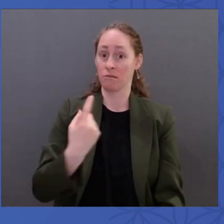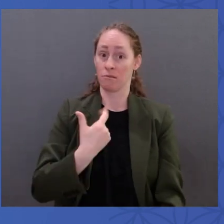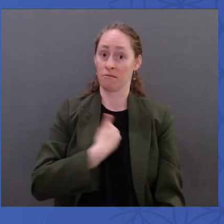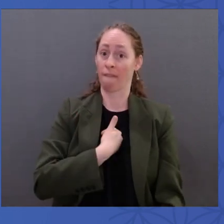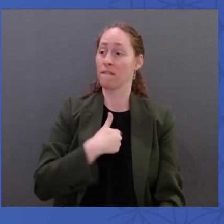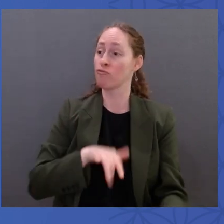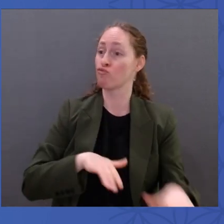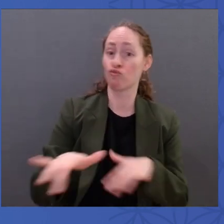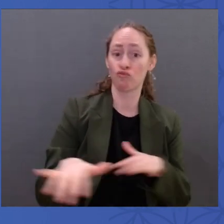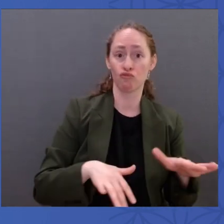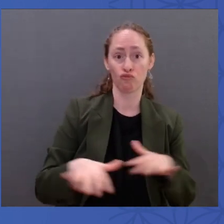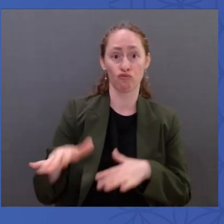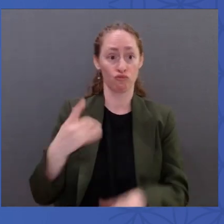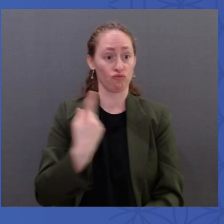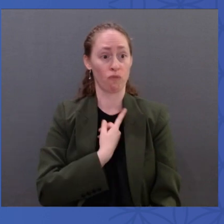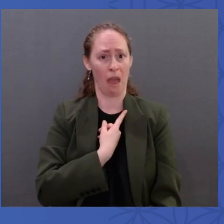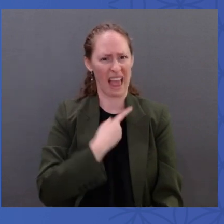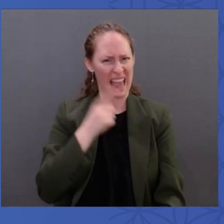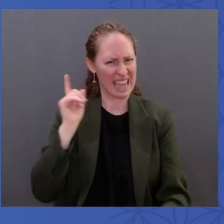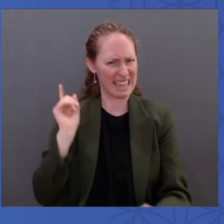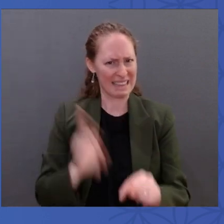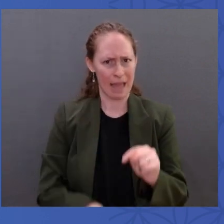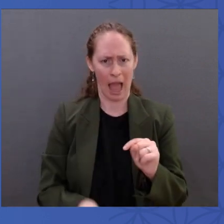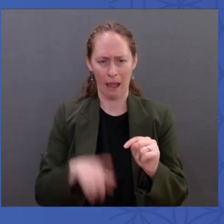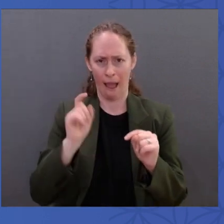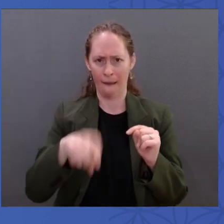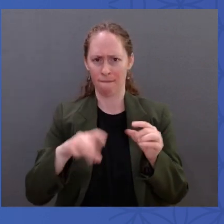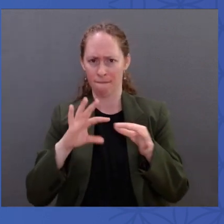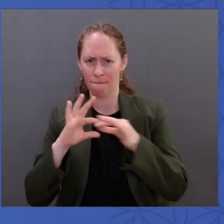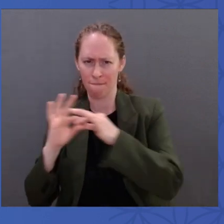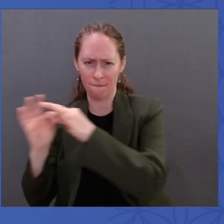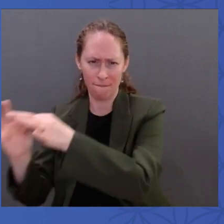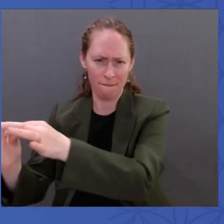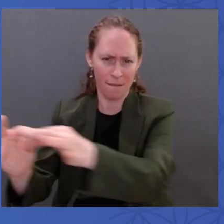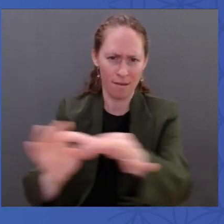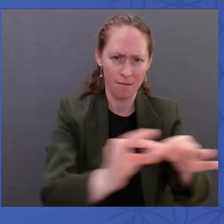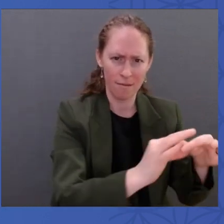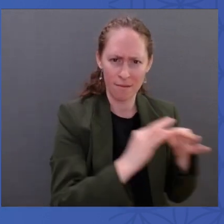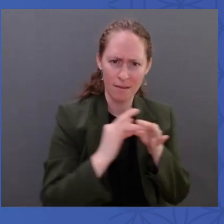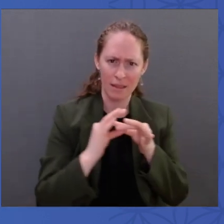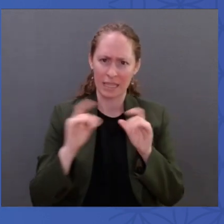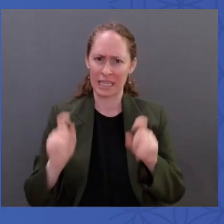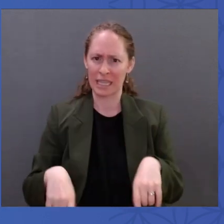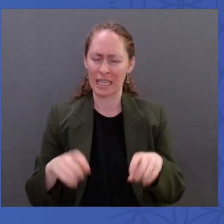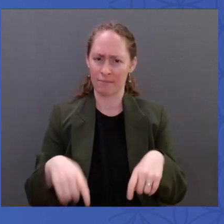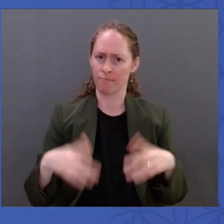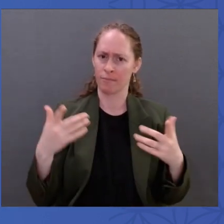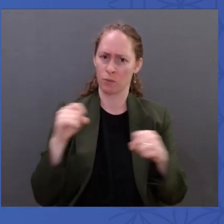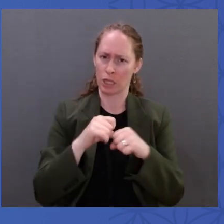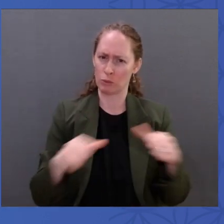across the globe are called for more so than ever. Given these difficult circumstances